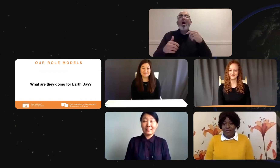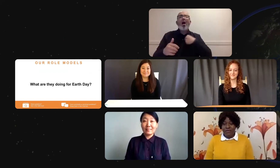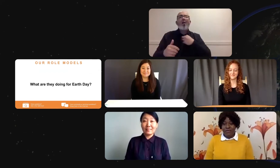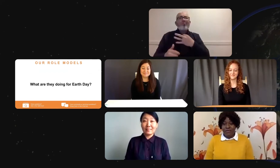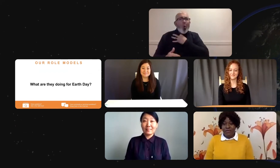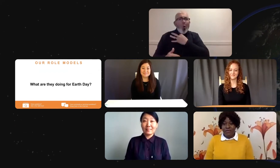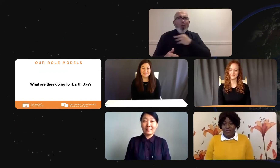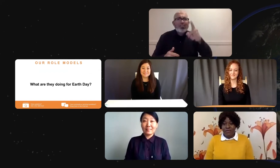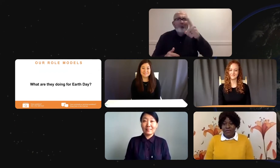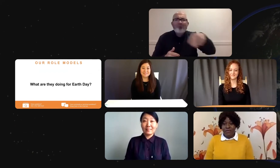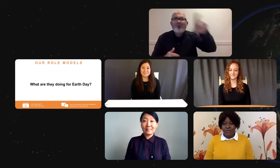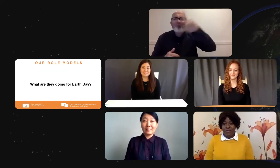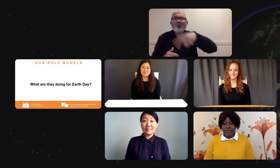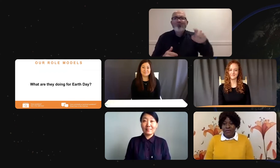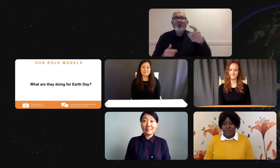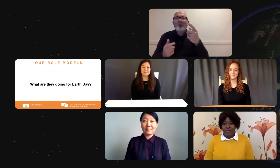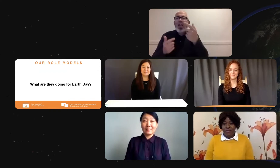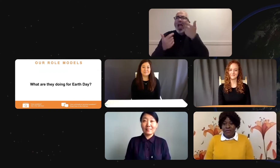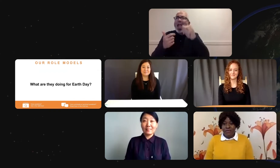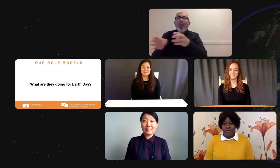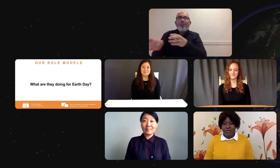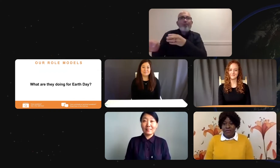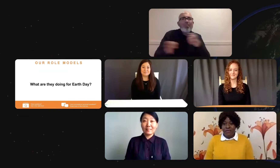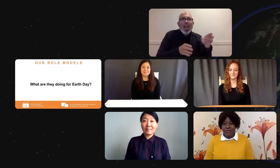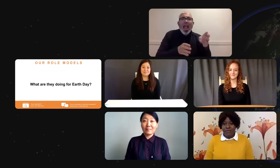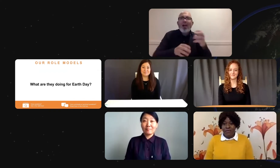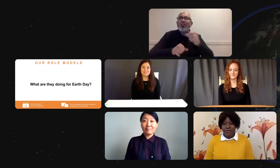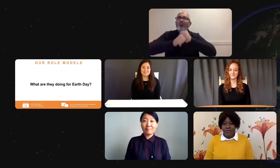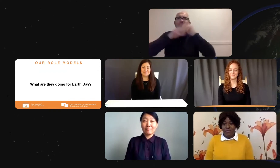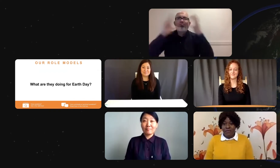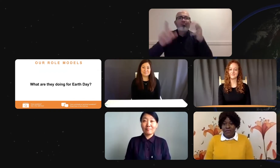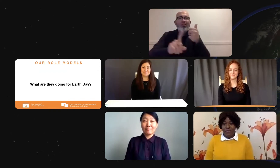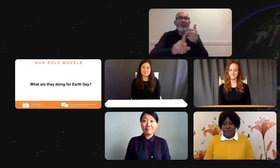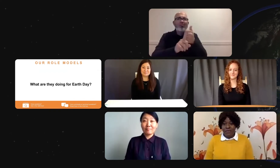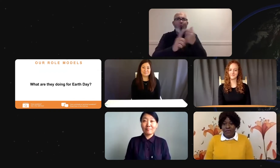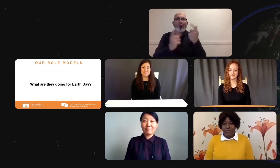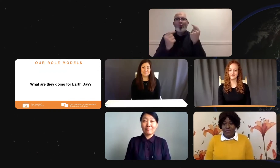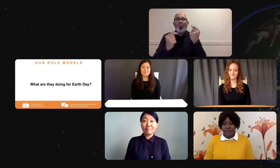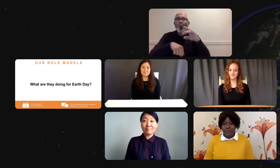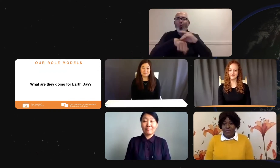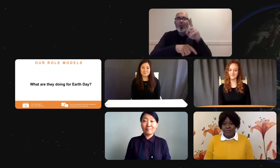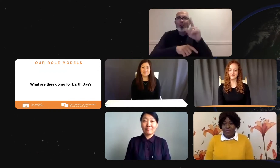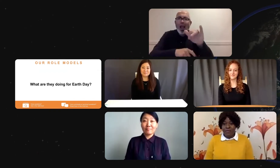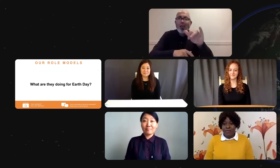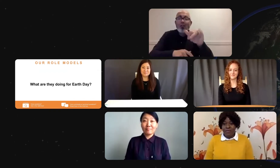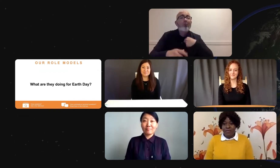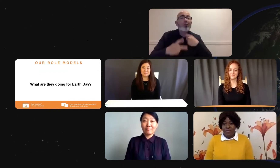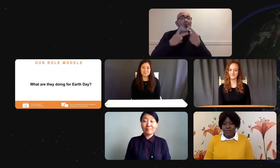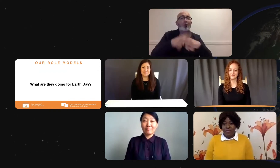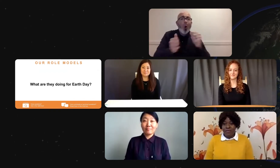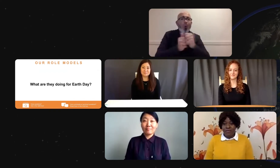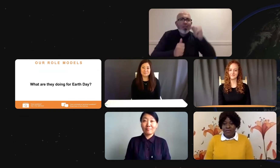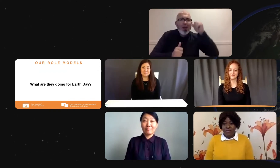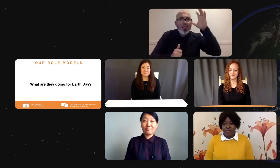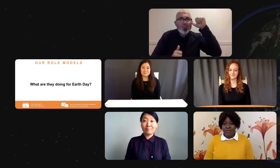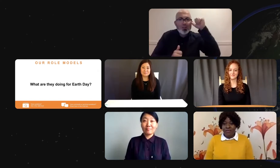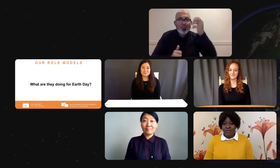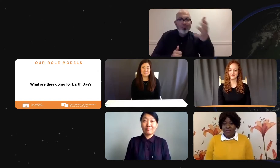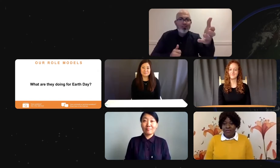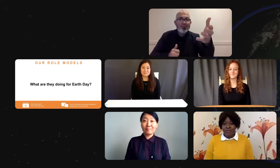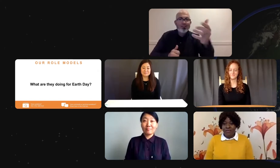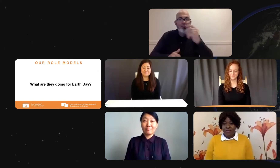I'm curious: are any panelists here going to do anything for Earth Day?